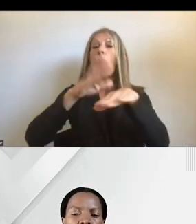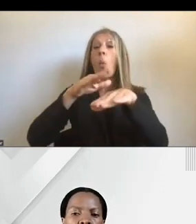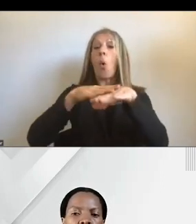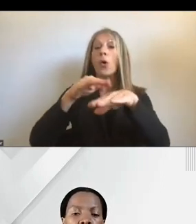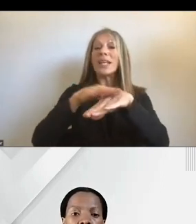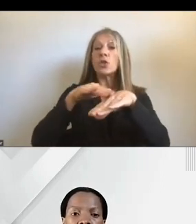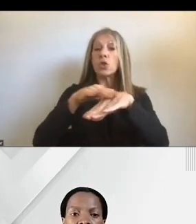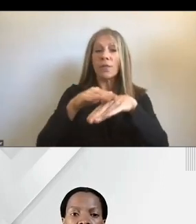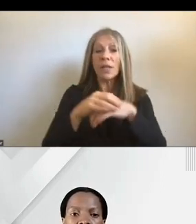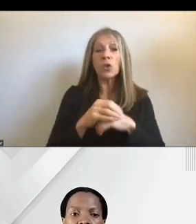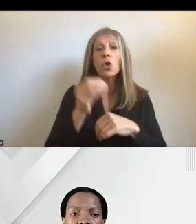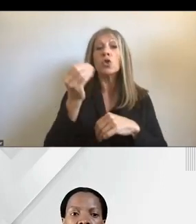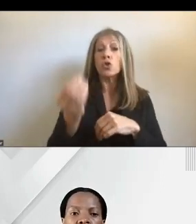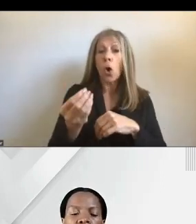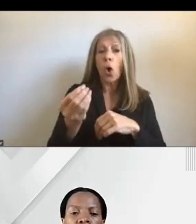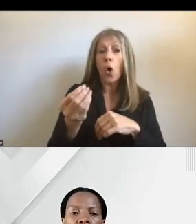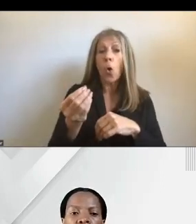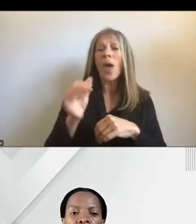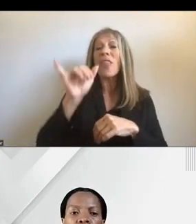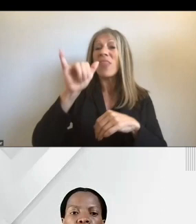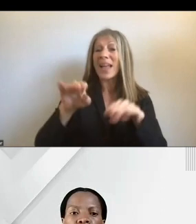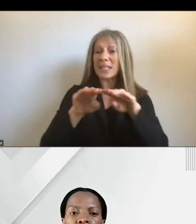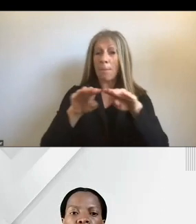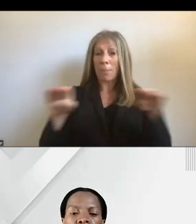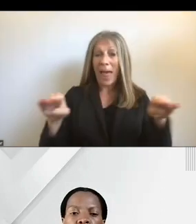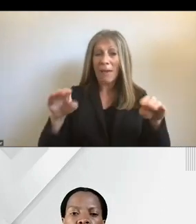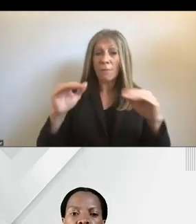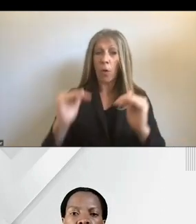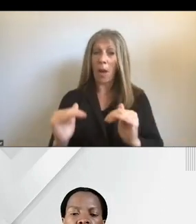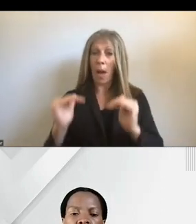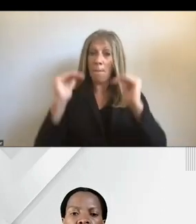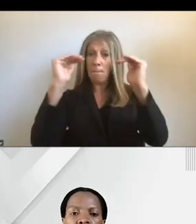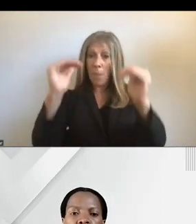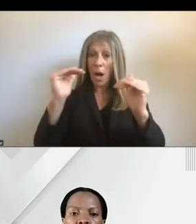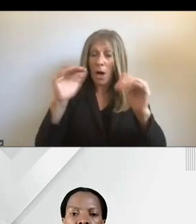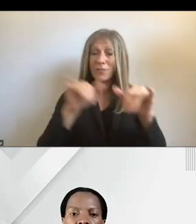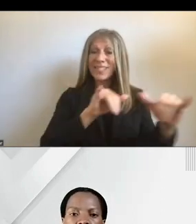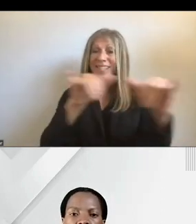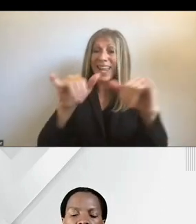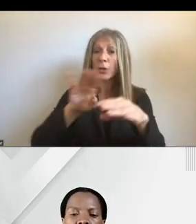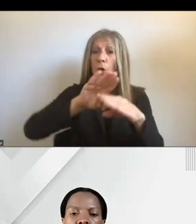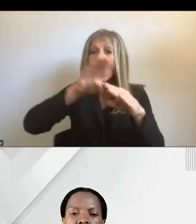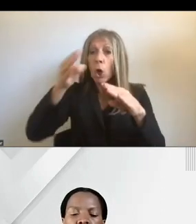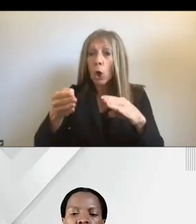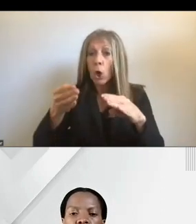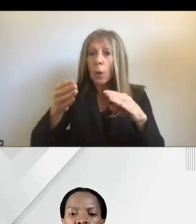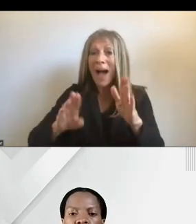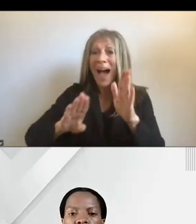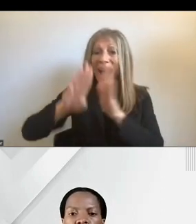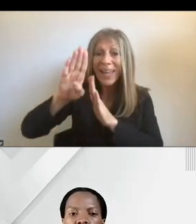So a boarding platform is a platform raised above standard curb height used for transit